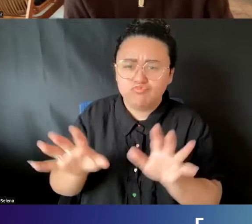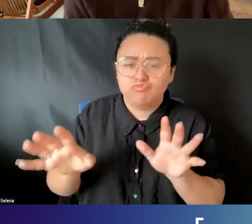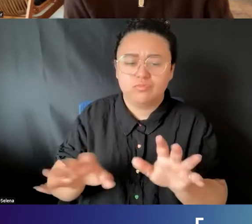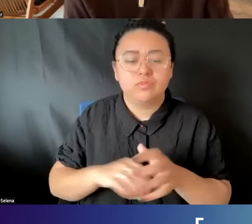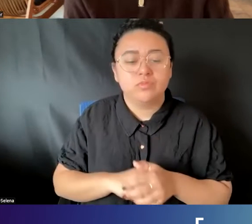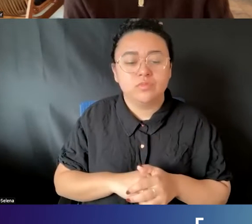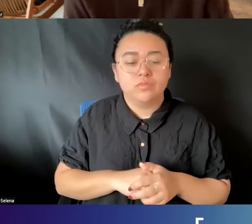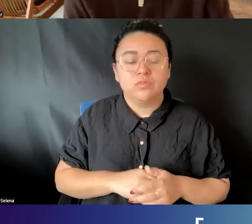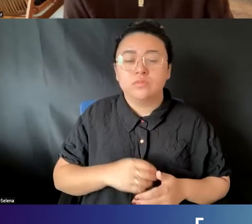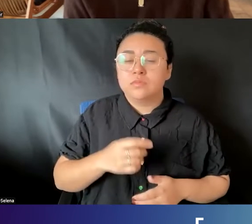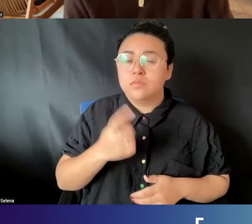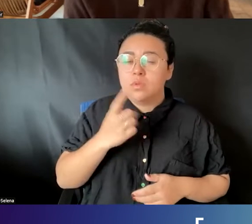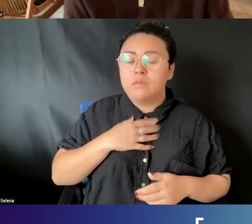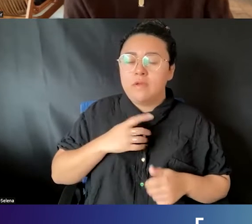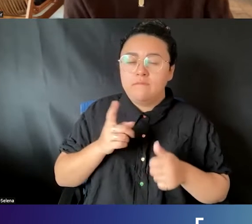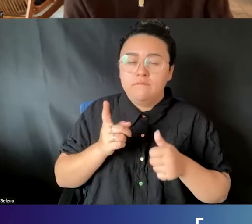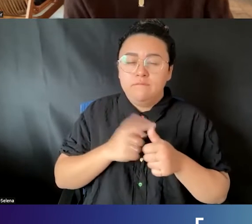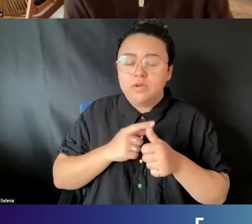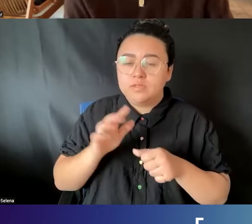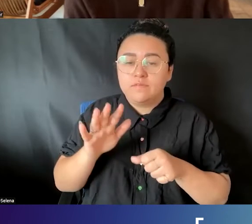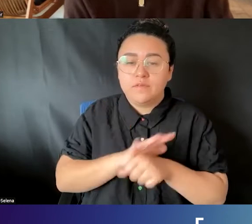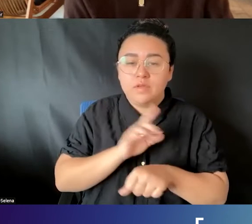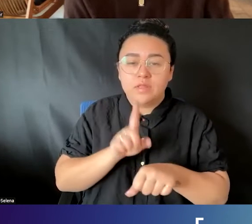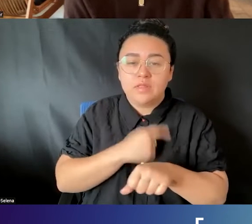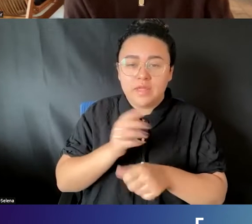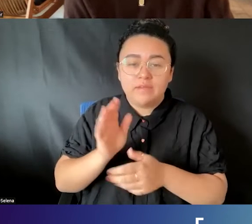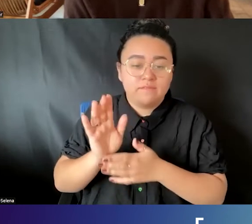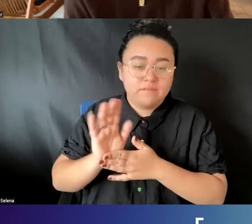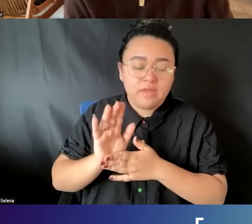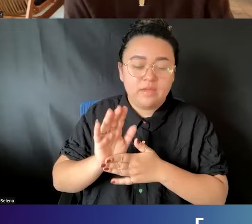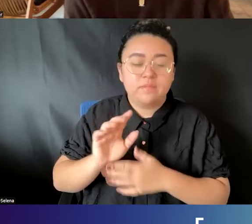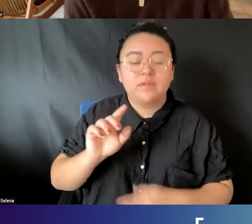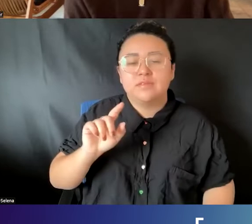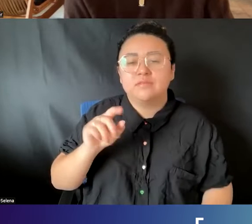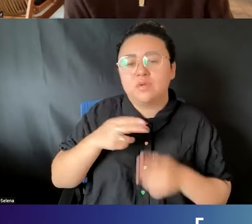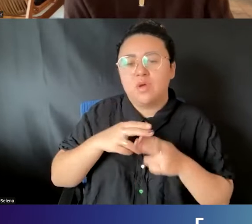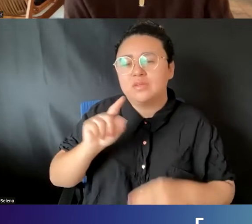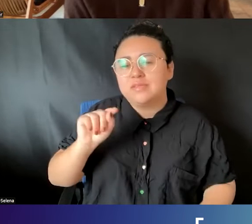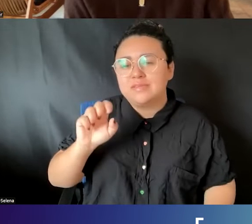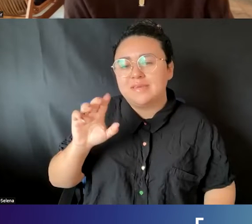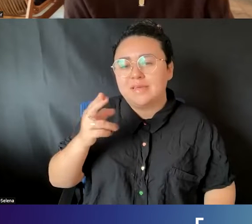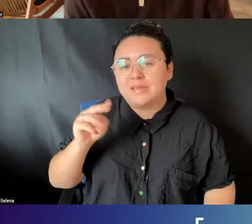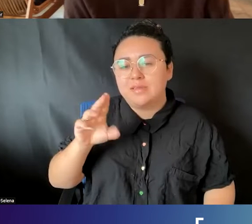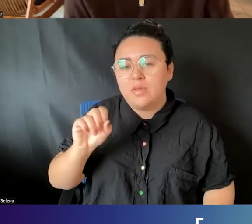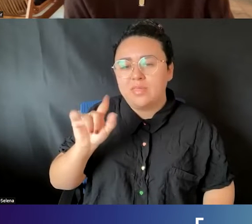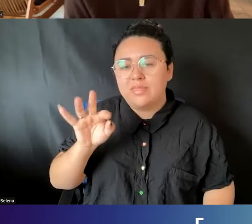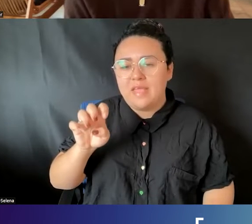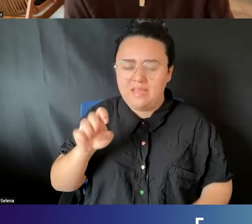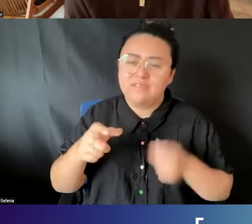which dealt with censorship issues and freedom of speech issues in China. And so it was kind of a perfect introduction